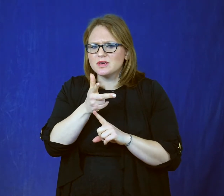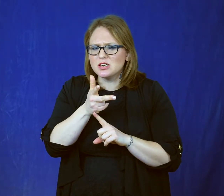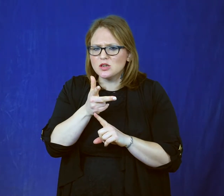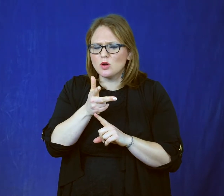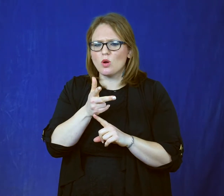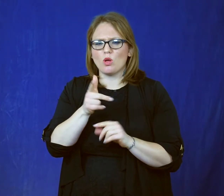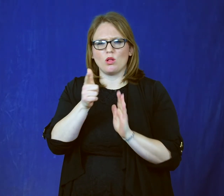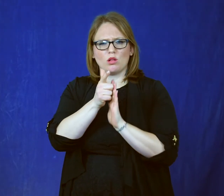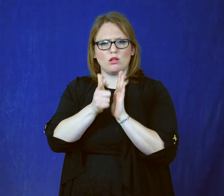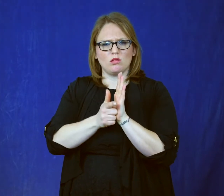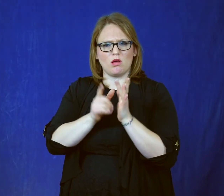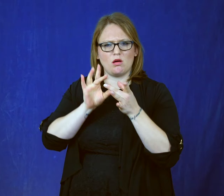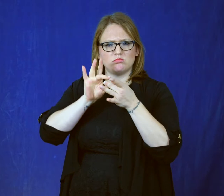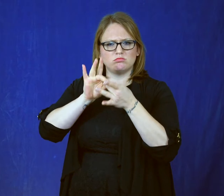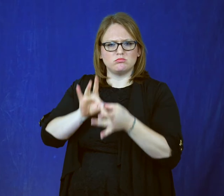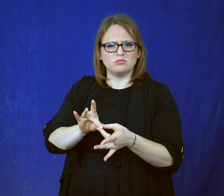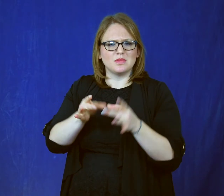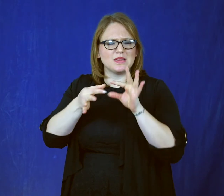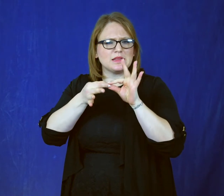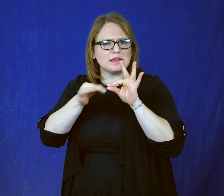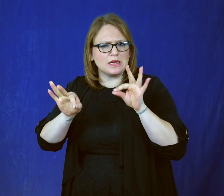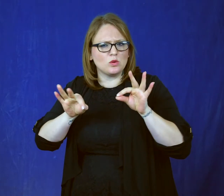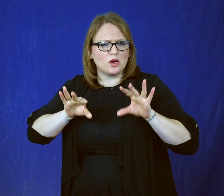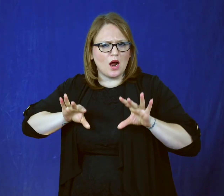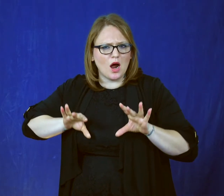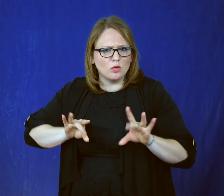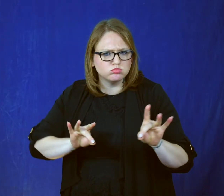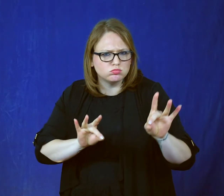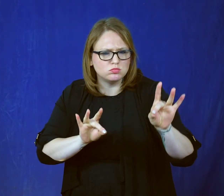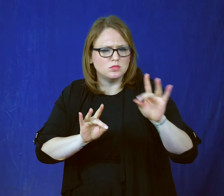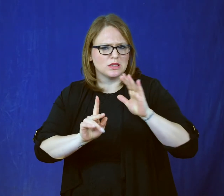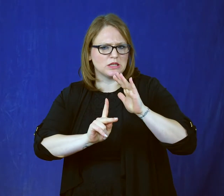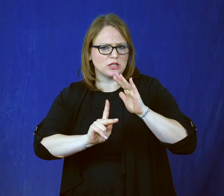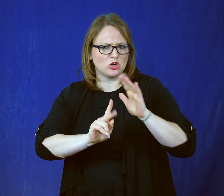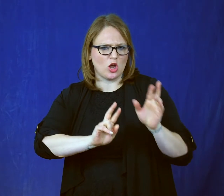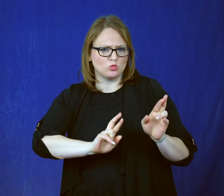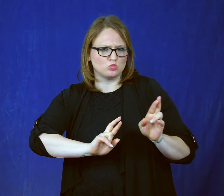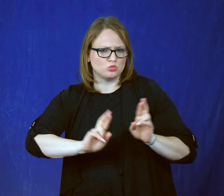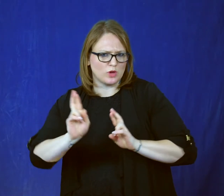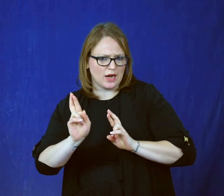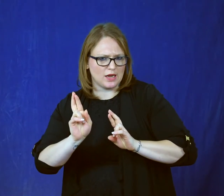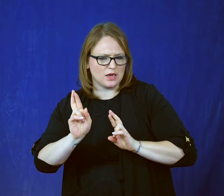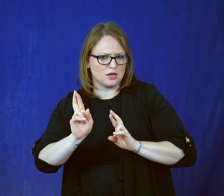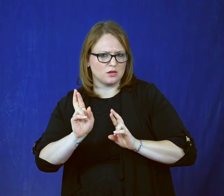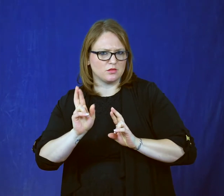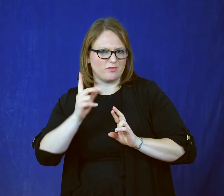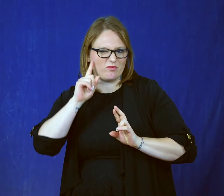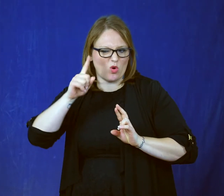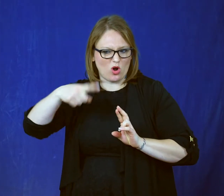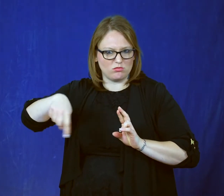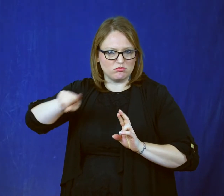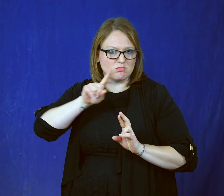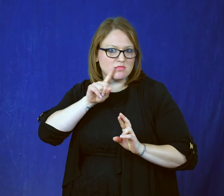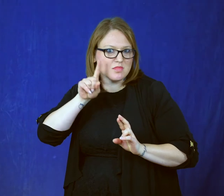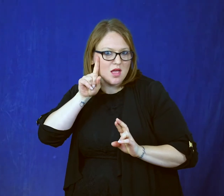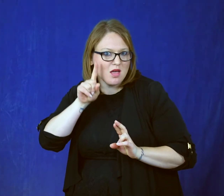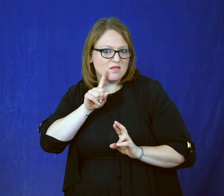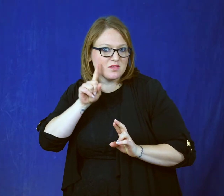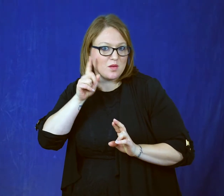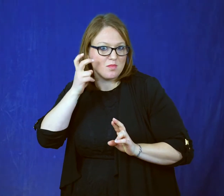In the second video, we explained some of we have for language acquisition and kindergarten readiness for Minnesota children who are Deaf, DeafBlind &